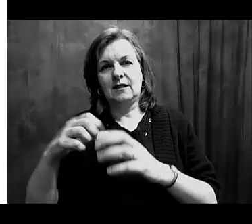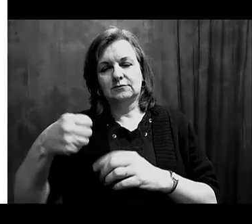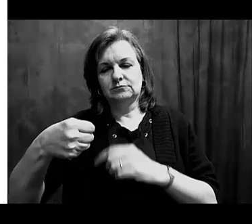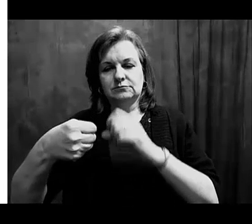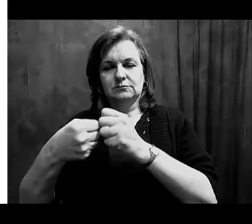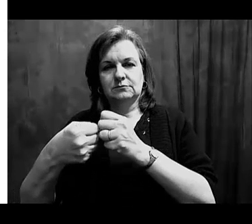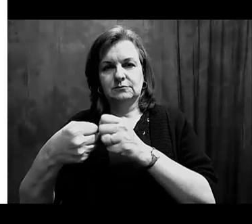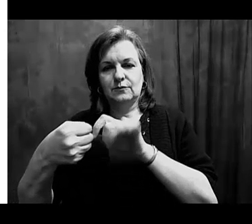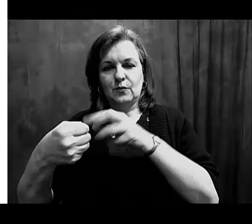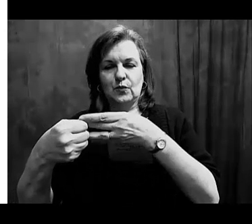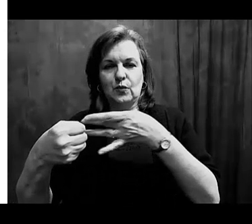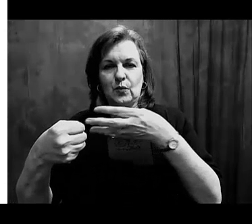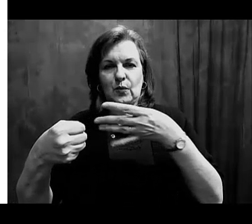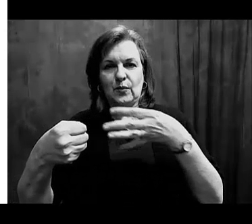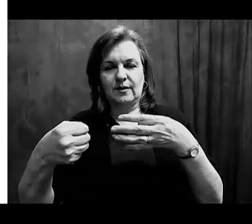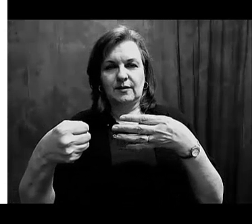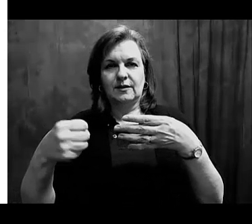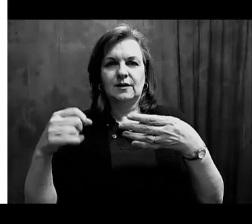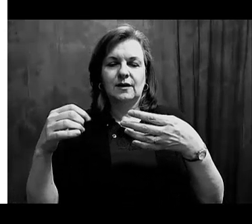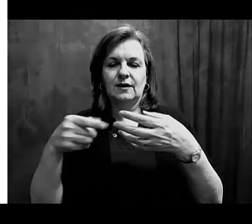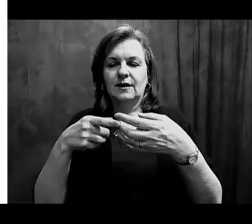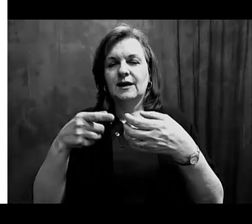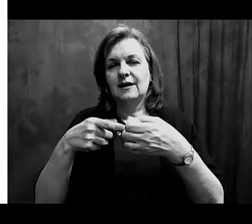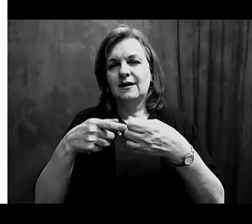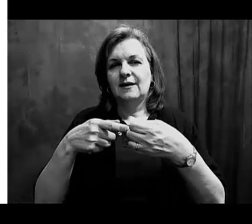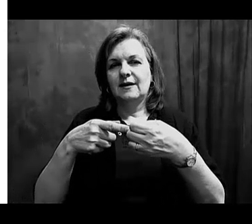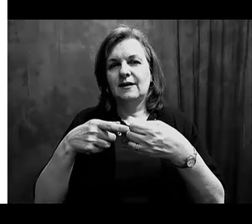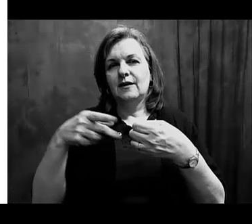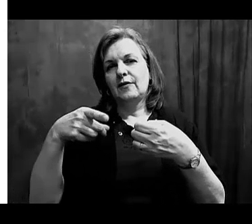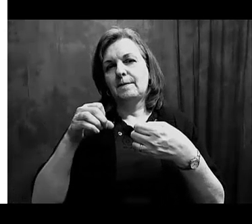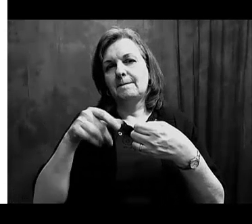and picked up by